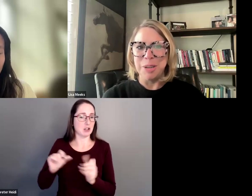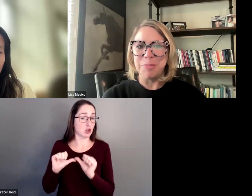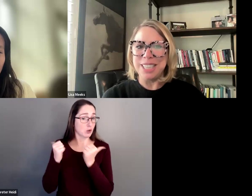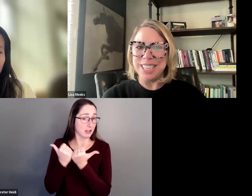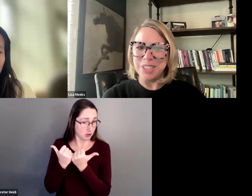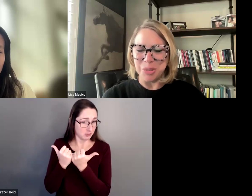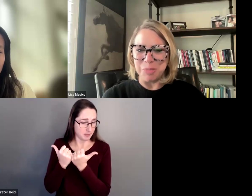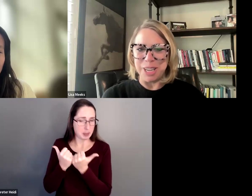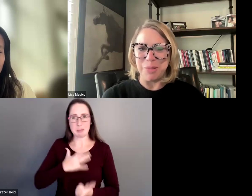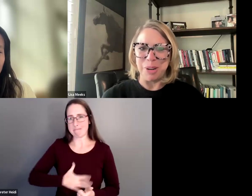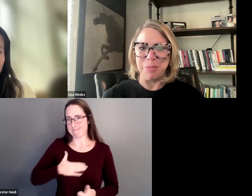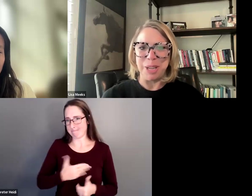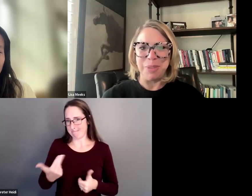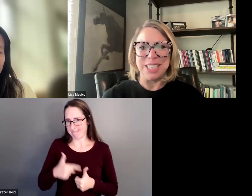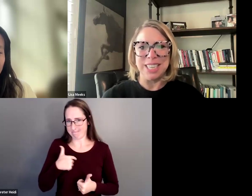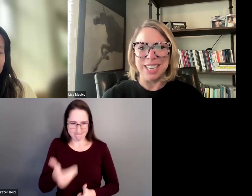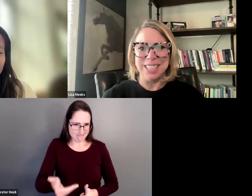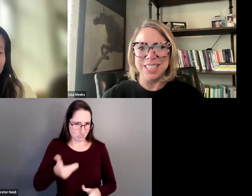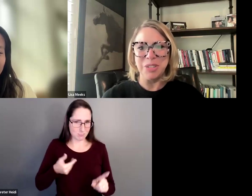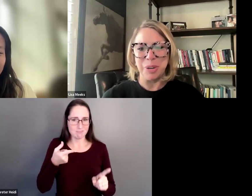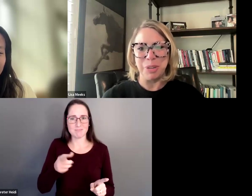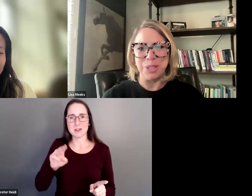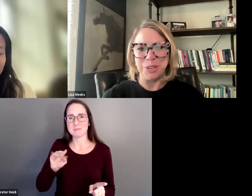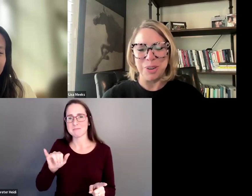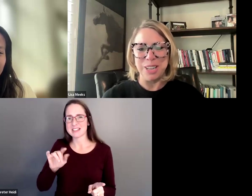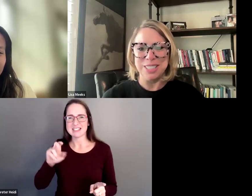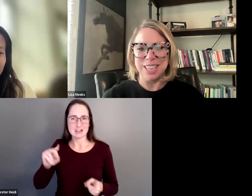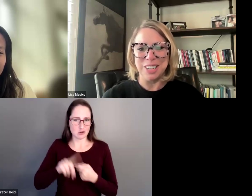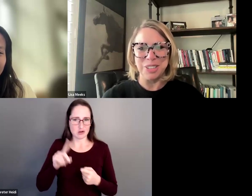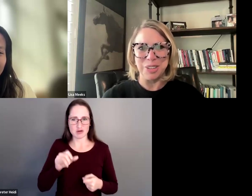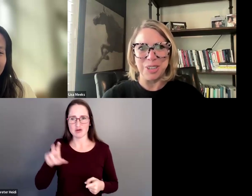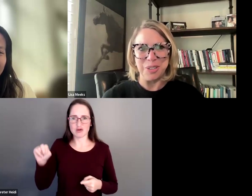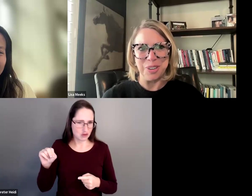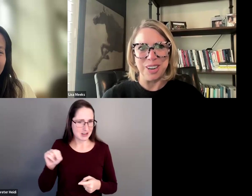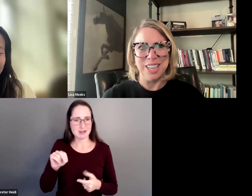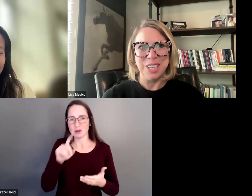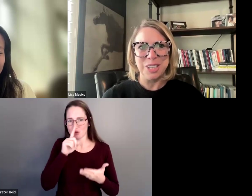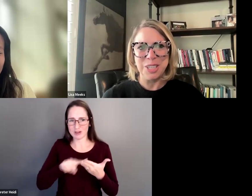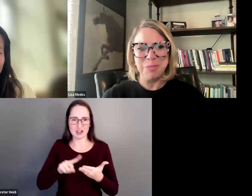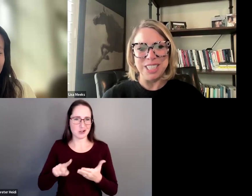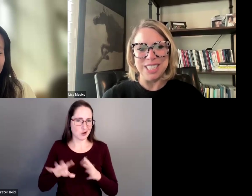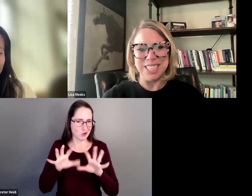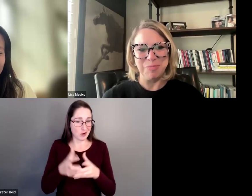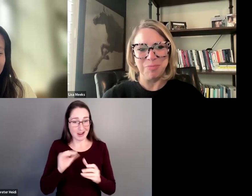co-founder of the National First Gen Low Income in